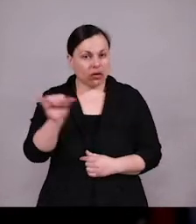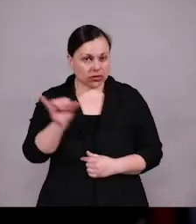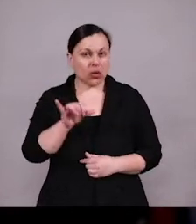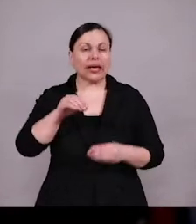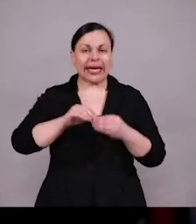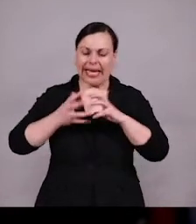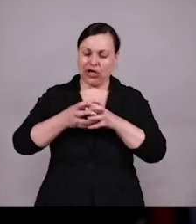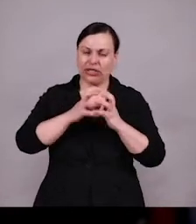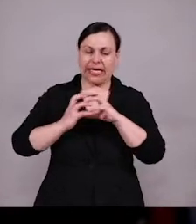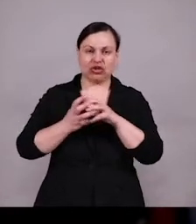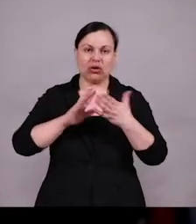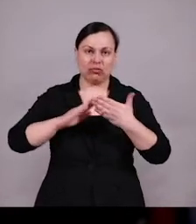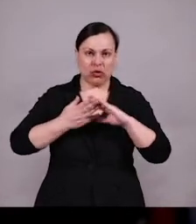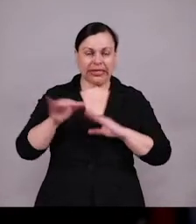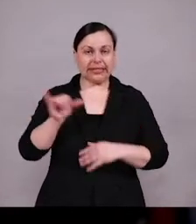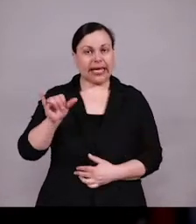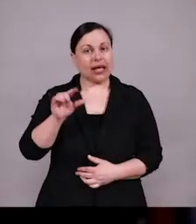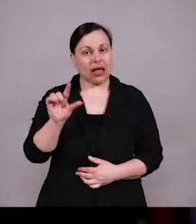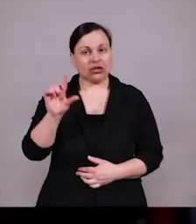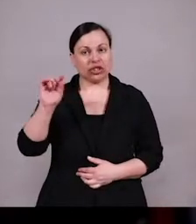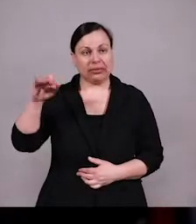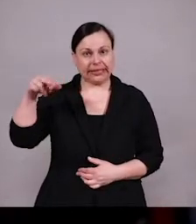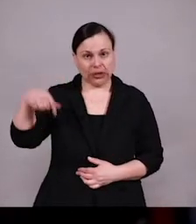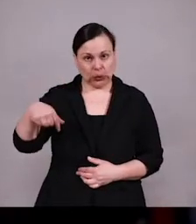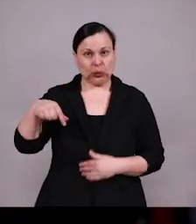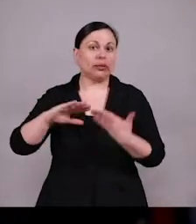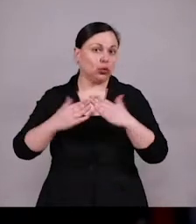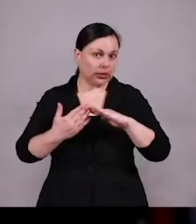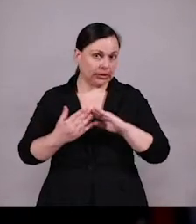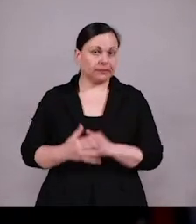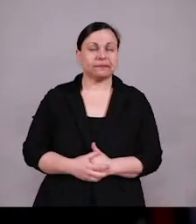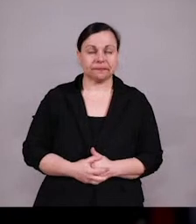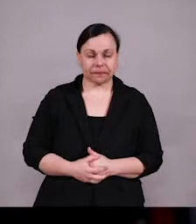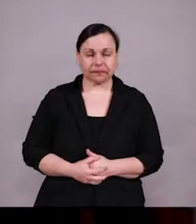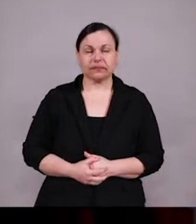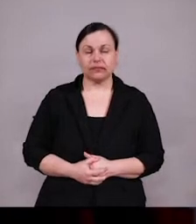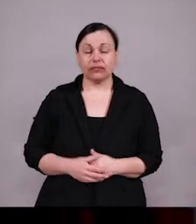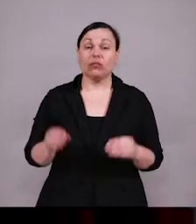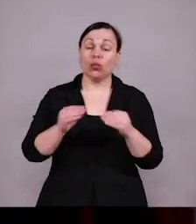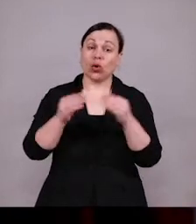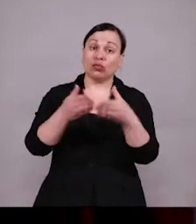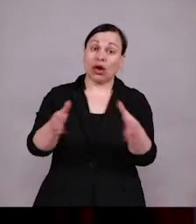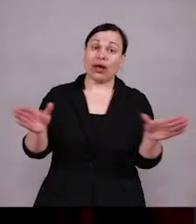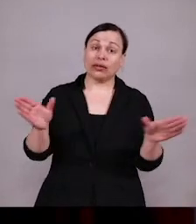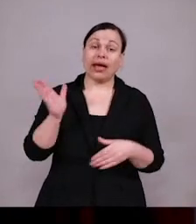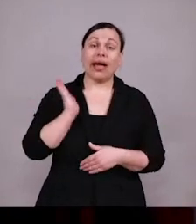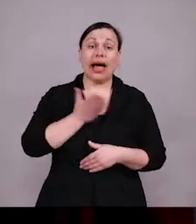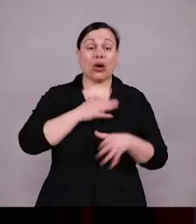also in intersectional communities like the LBTTQ community. More broadly, our Division